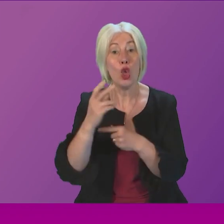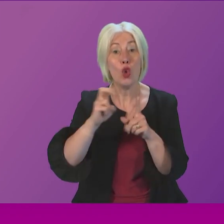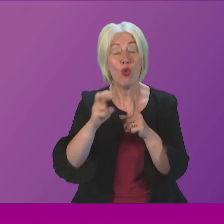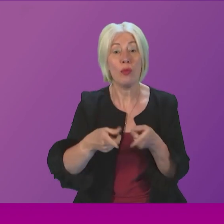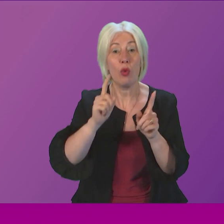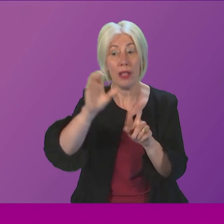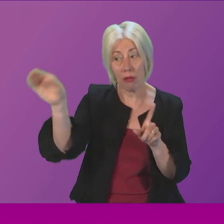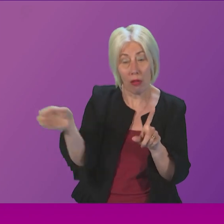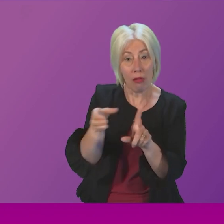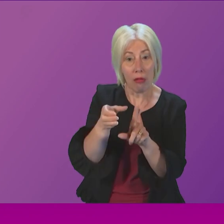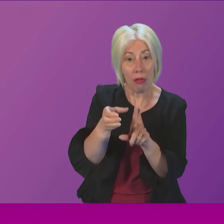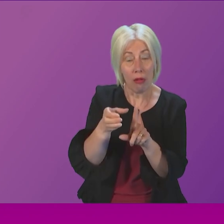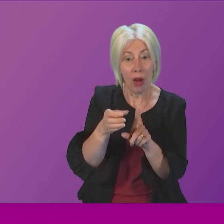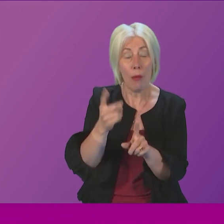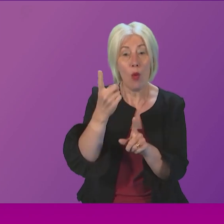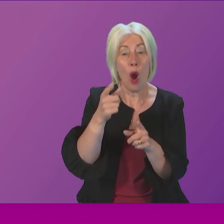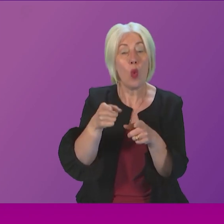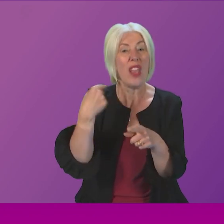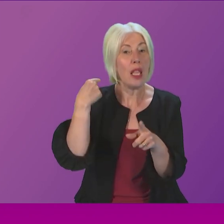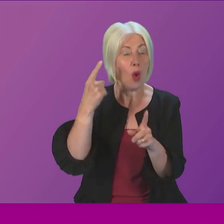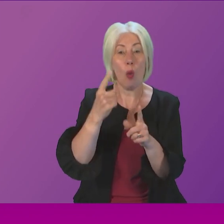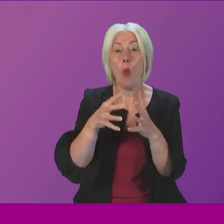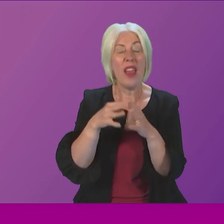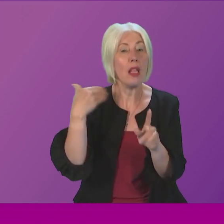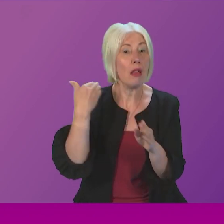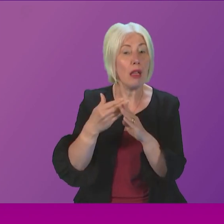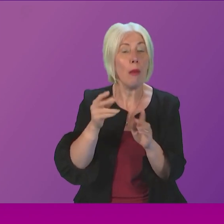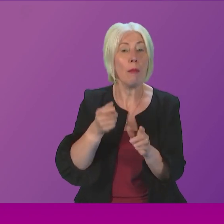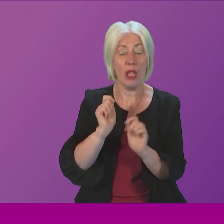That was almost a week after the previous transport minister had resigned.